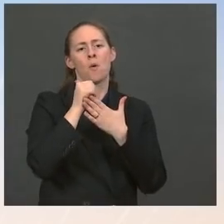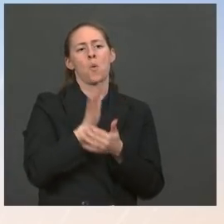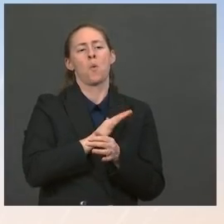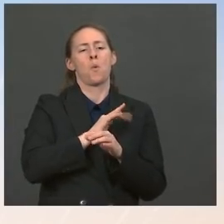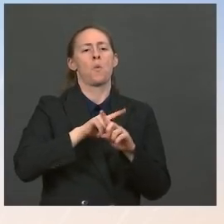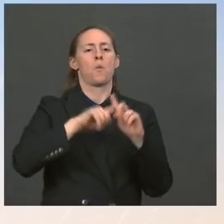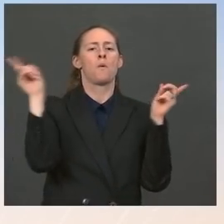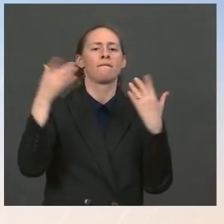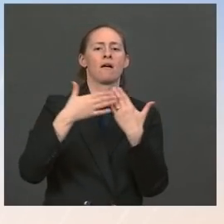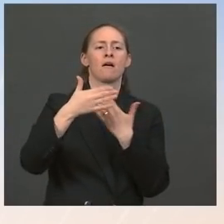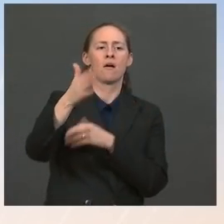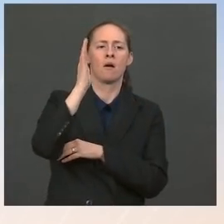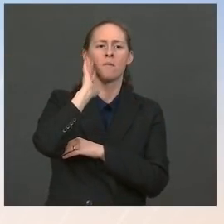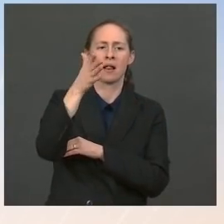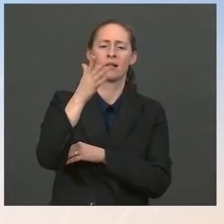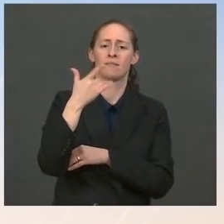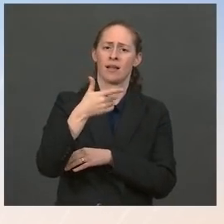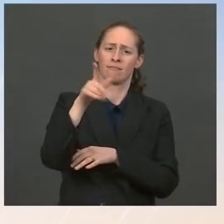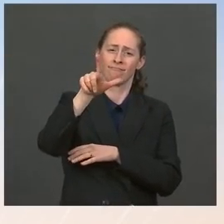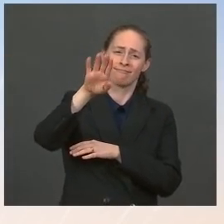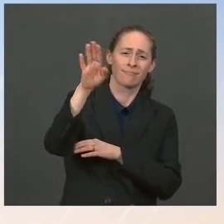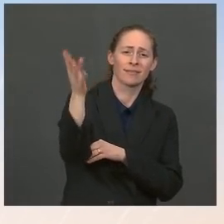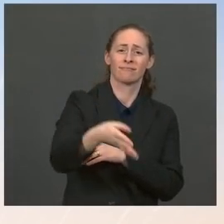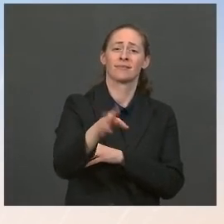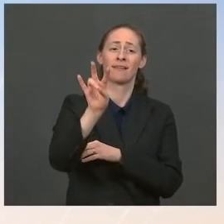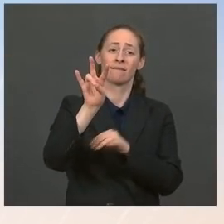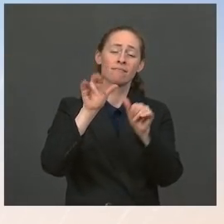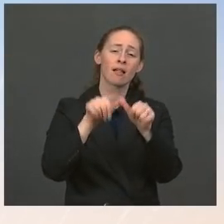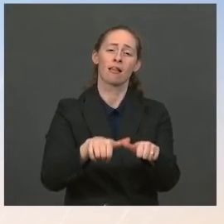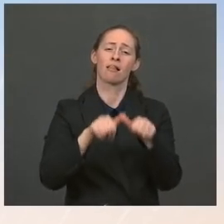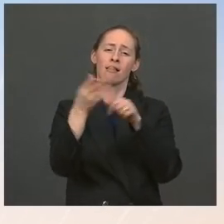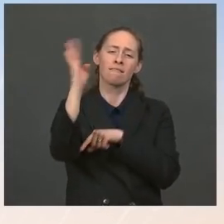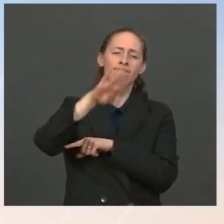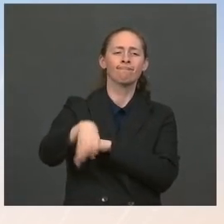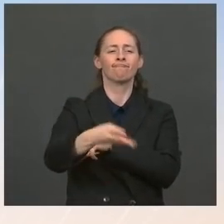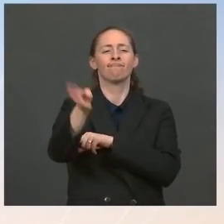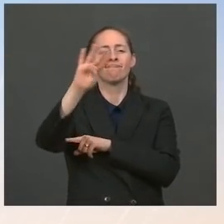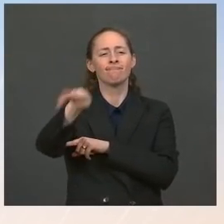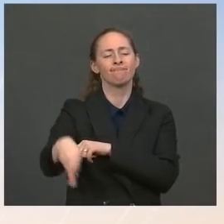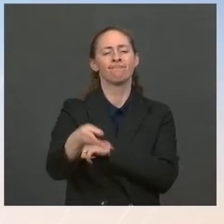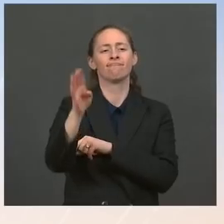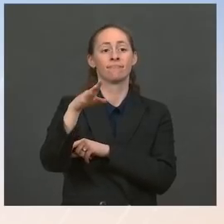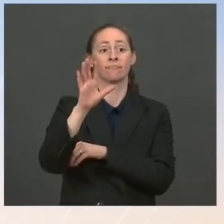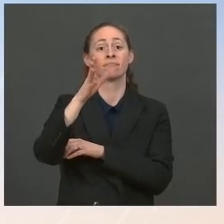But, look, the bottom line is -- and I think this is important -- not everybody may be following this: